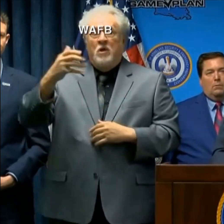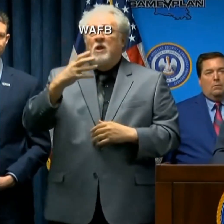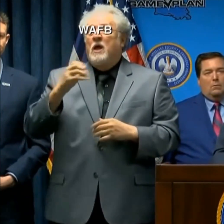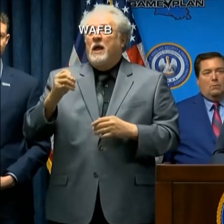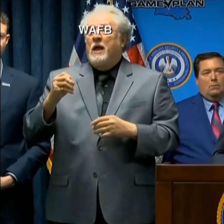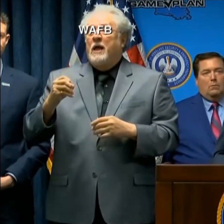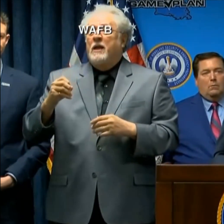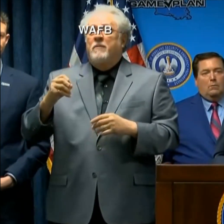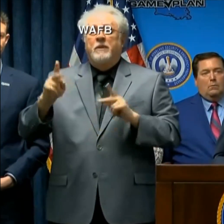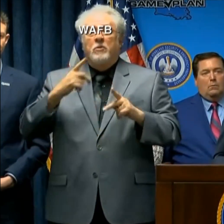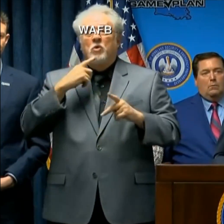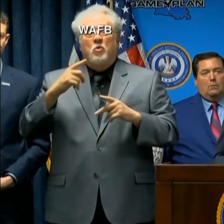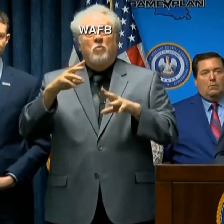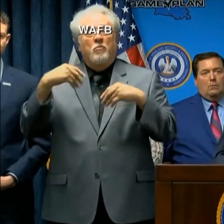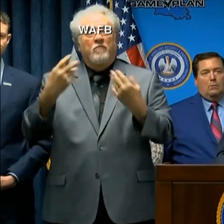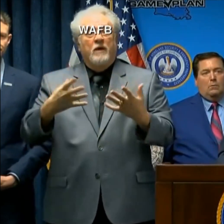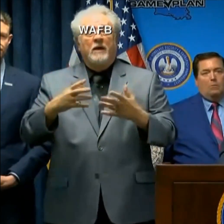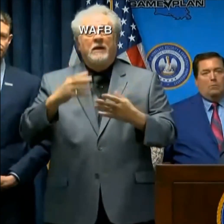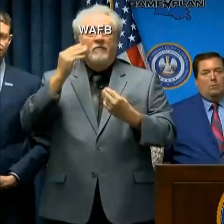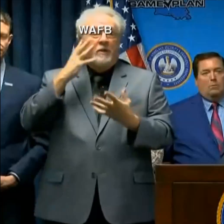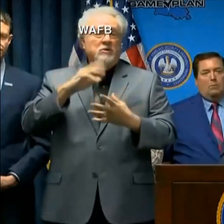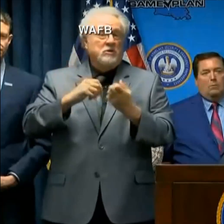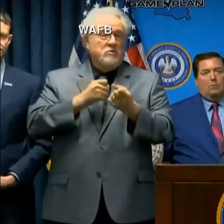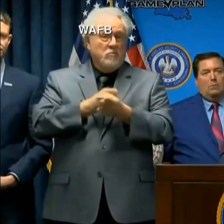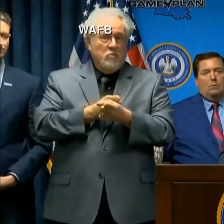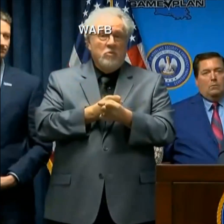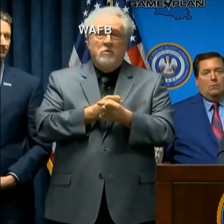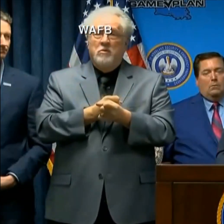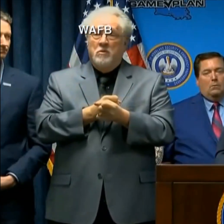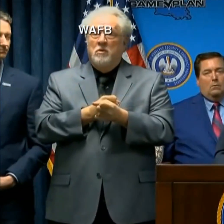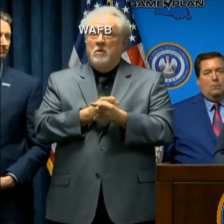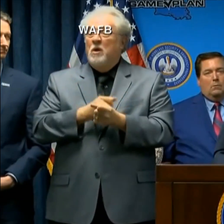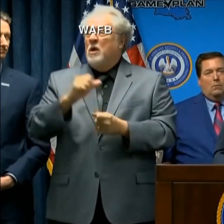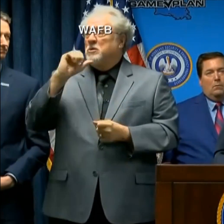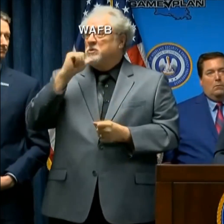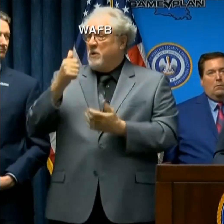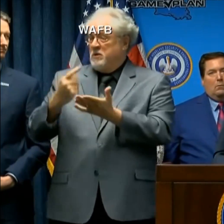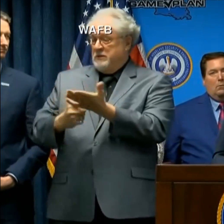information and support to the state tomorrow's discussions is going to be